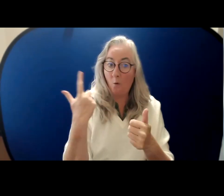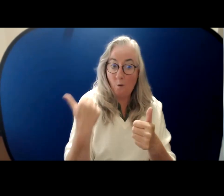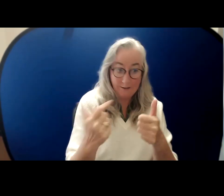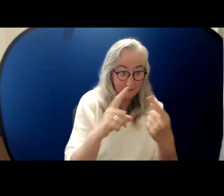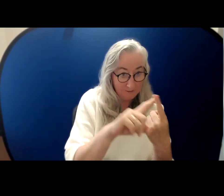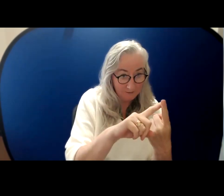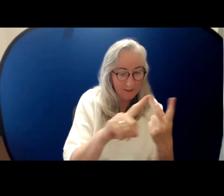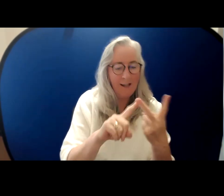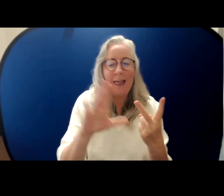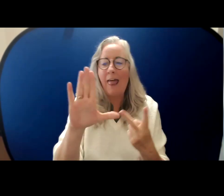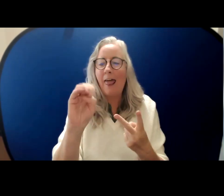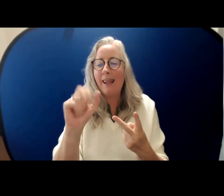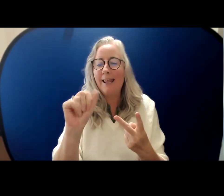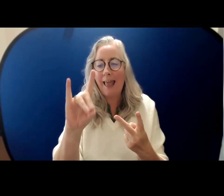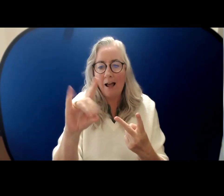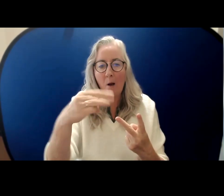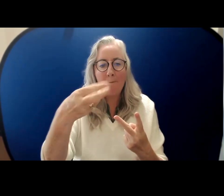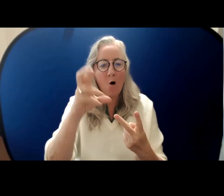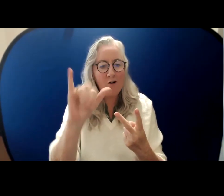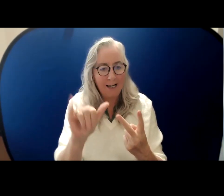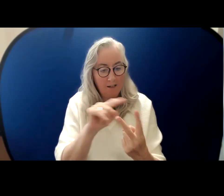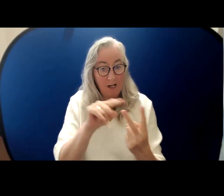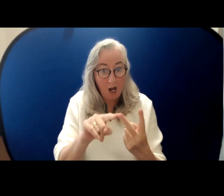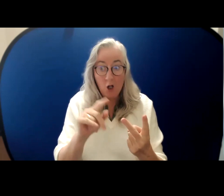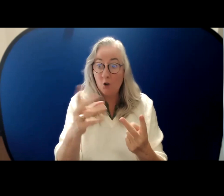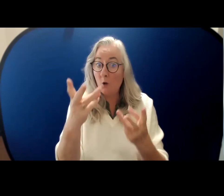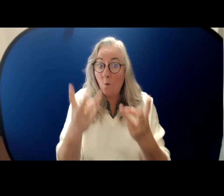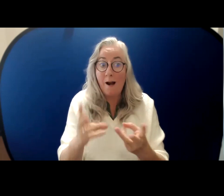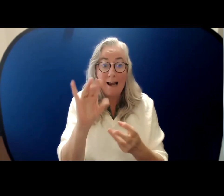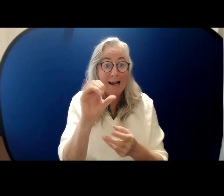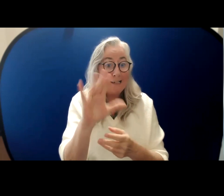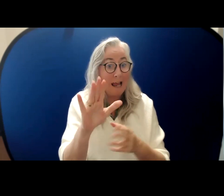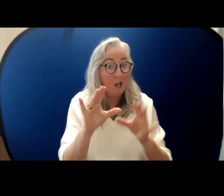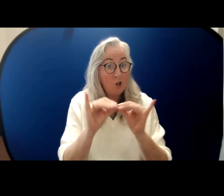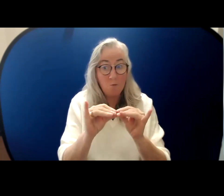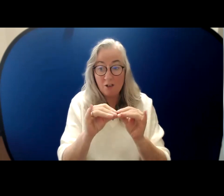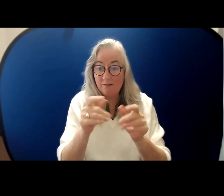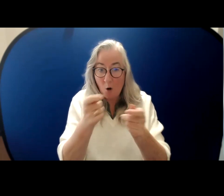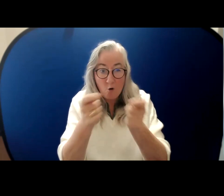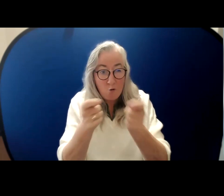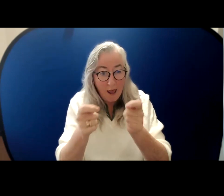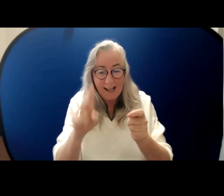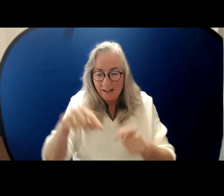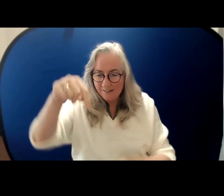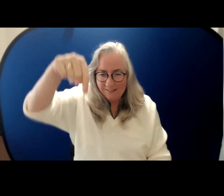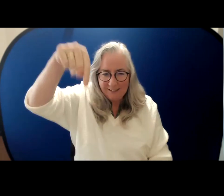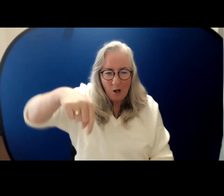Leah Murray. To control the ISL interpretation you can use the icon that looks like a globe